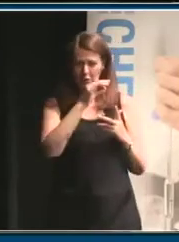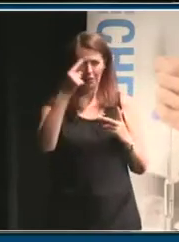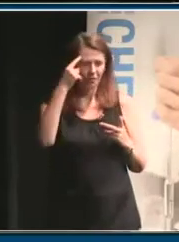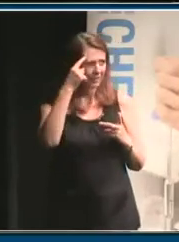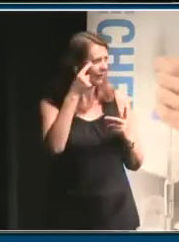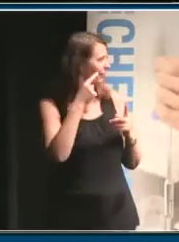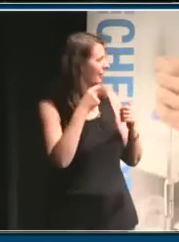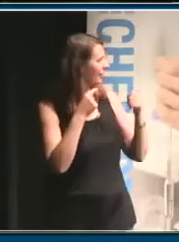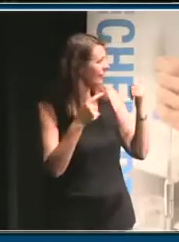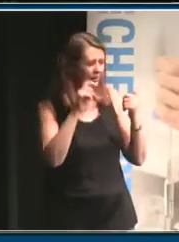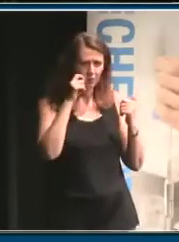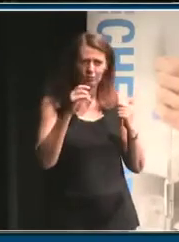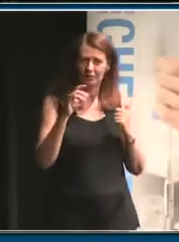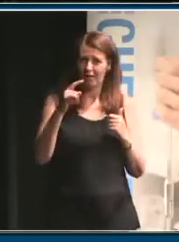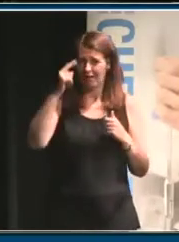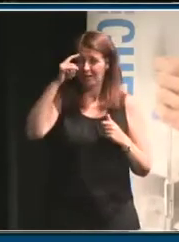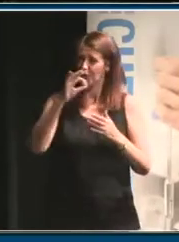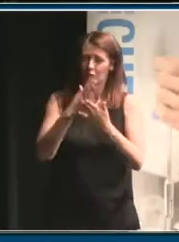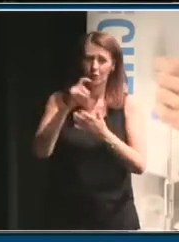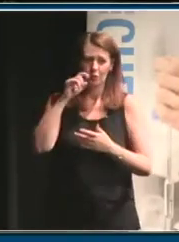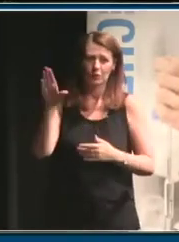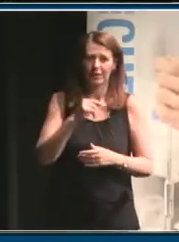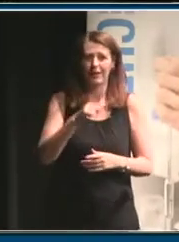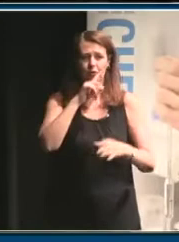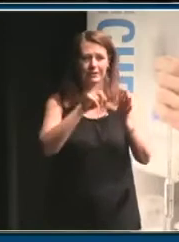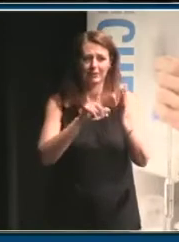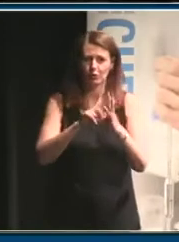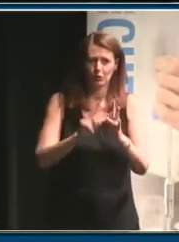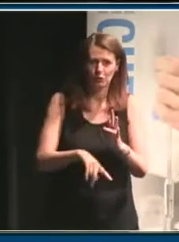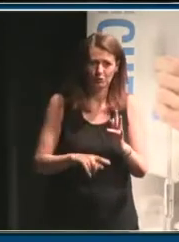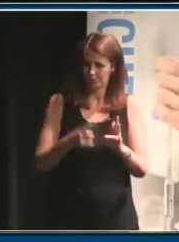going to take over a century to do. The chemical enterprises is three centuries old, we're not well